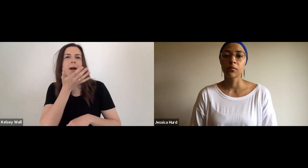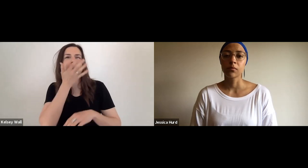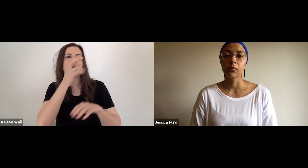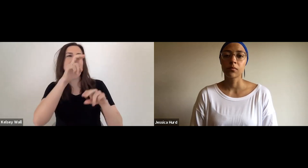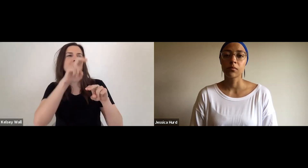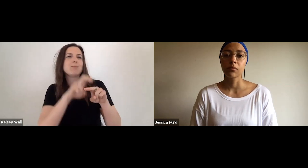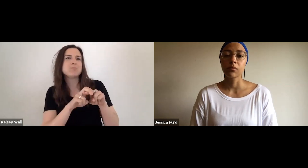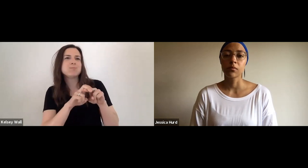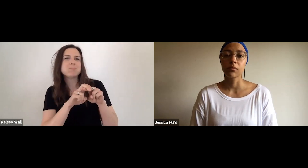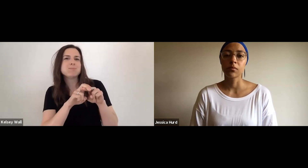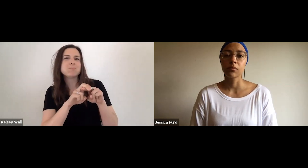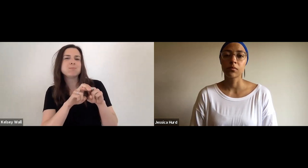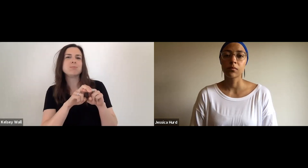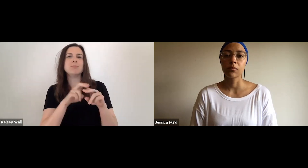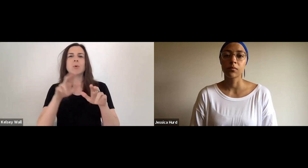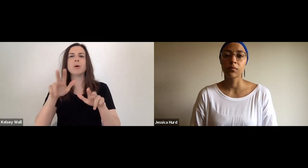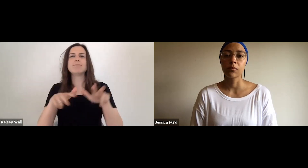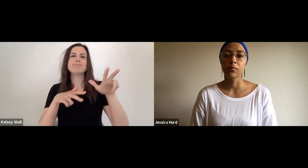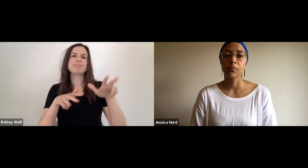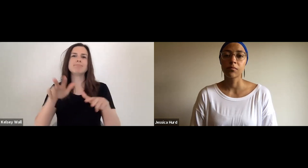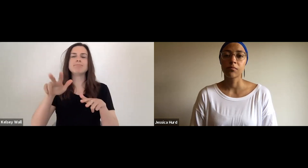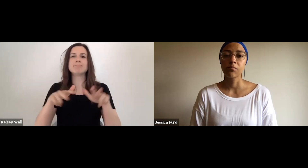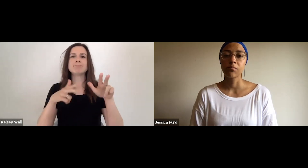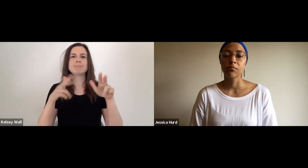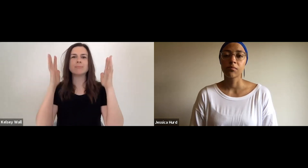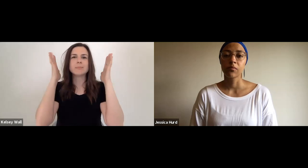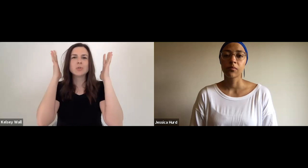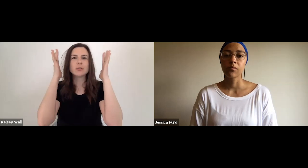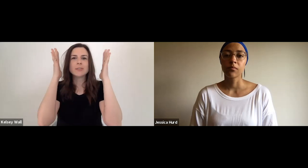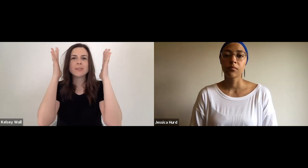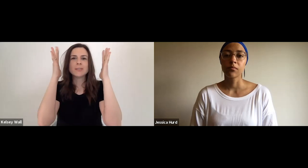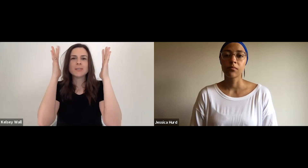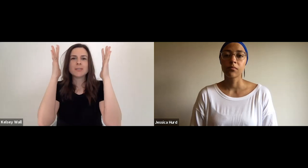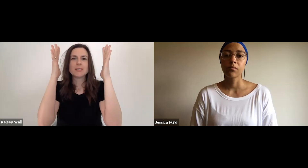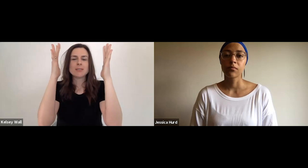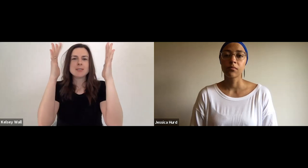Maybe you visualize a field of grass that you're sitting in or walking through...